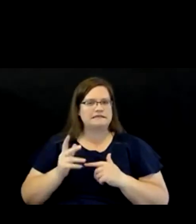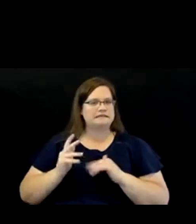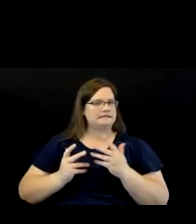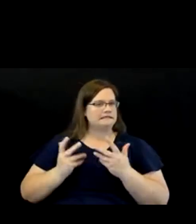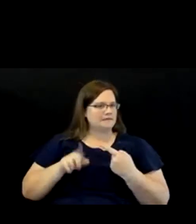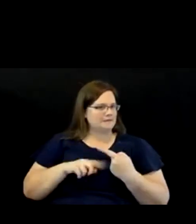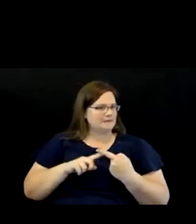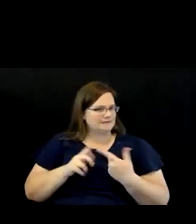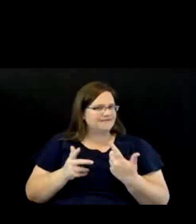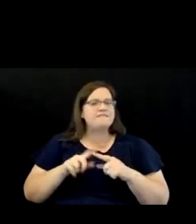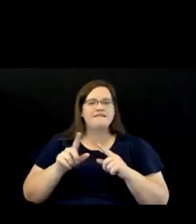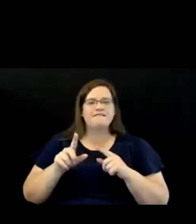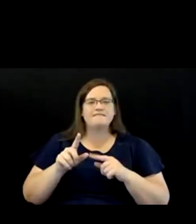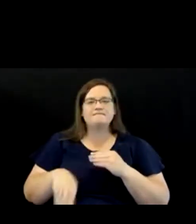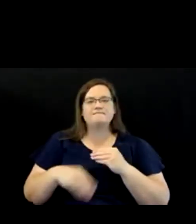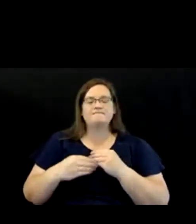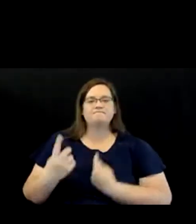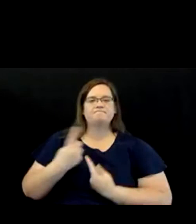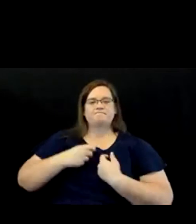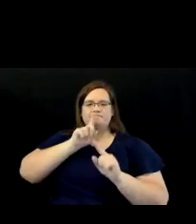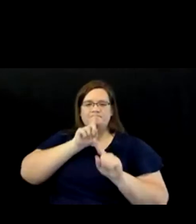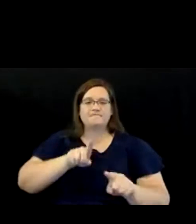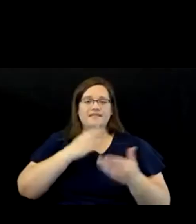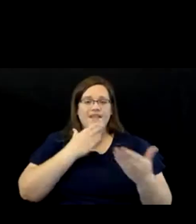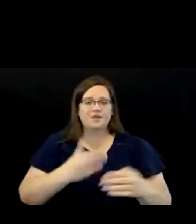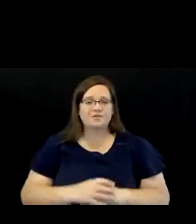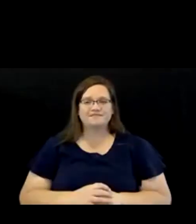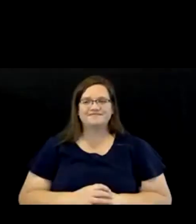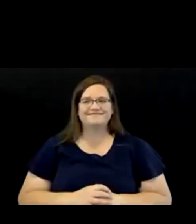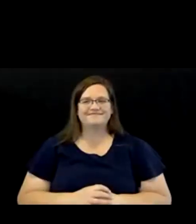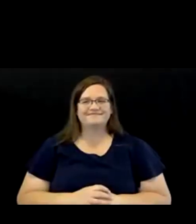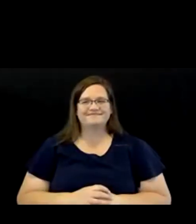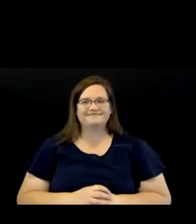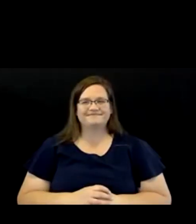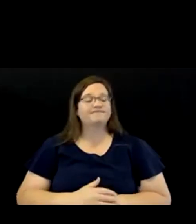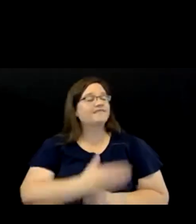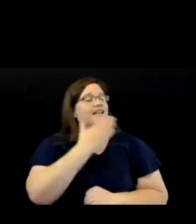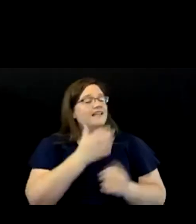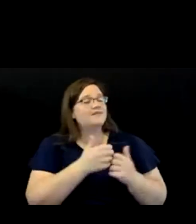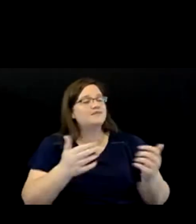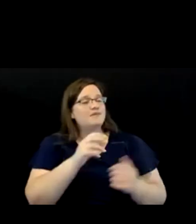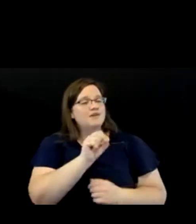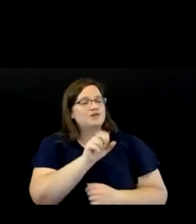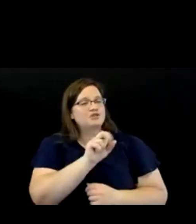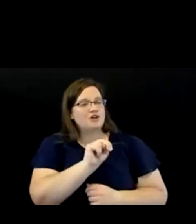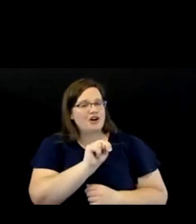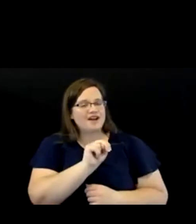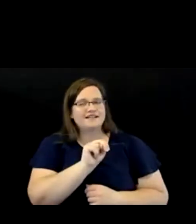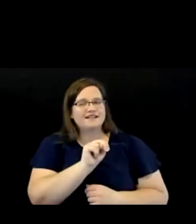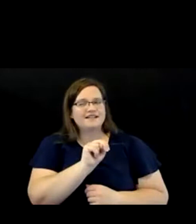some additional Q&A. Thank you. Sarah: Thanks so much, Sean. Sean, this is Sarah. I'm just